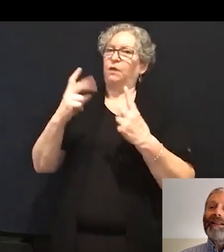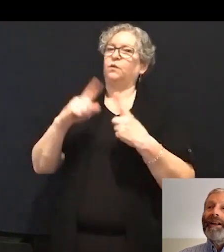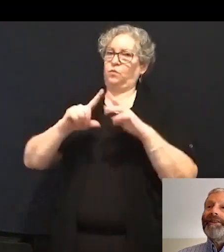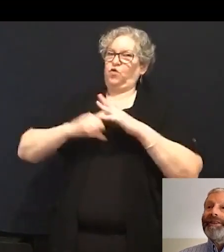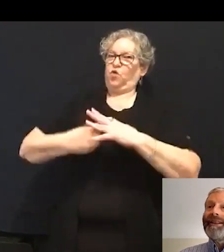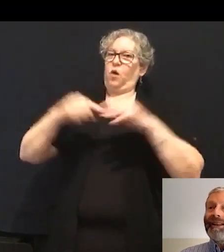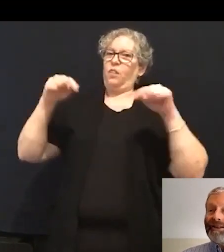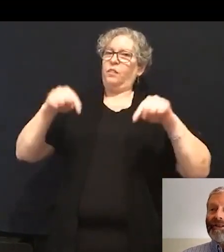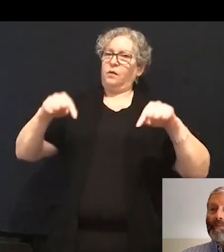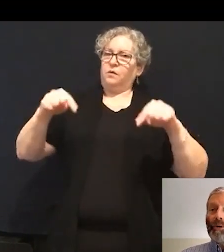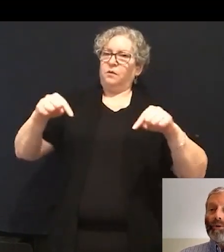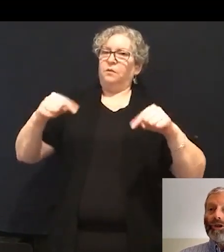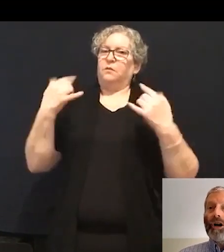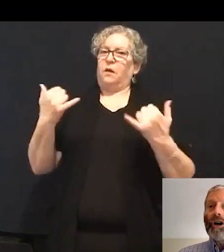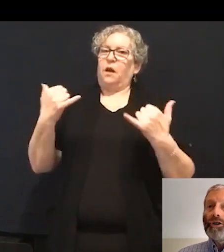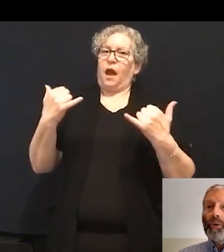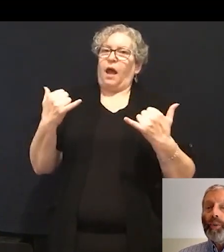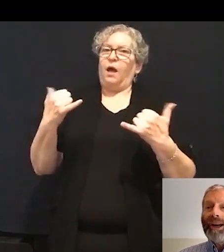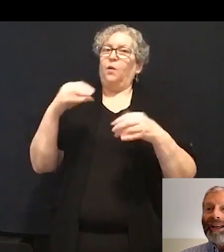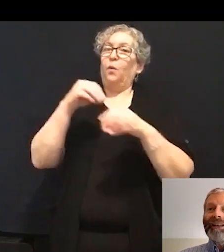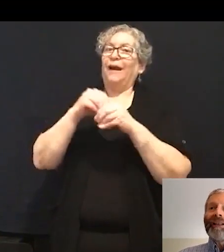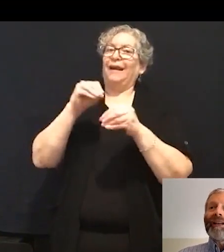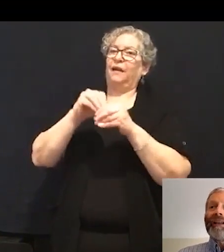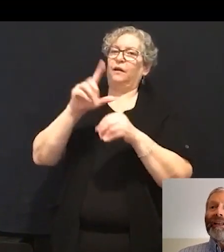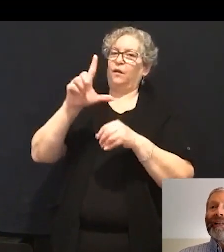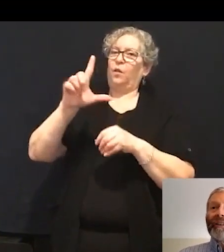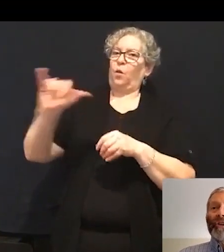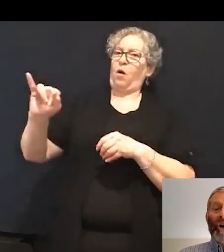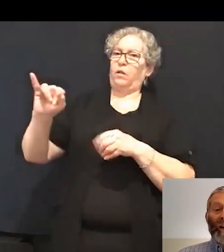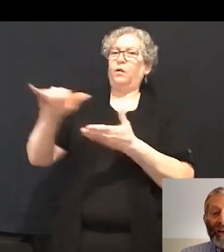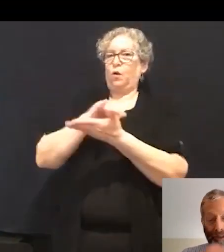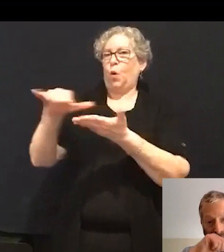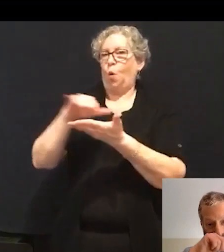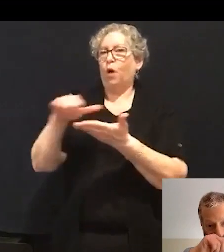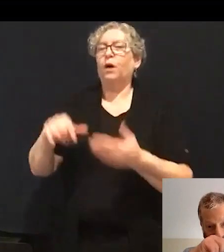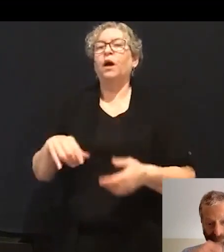to get this approach underway in Long Island.